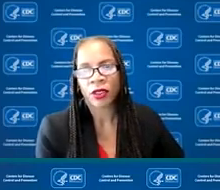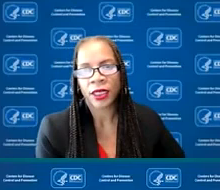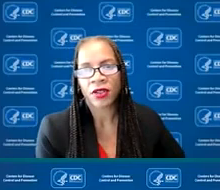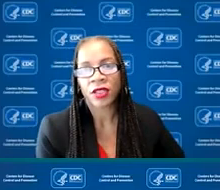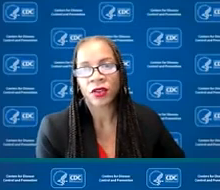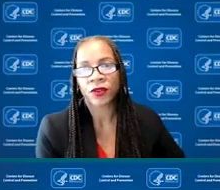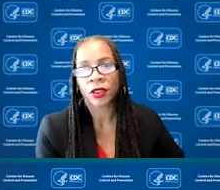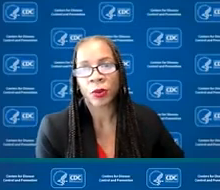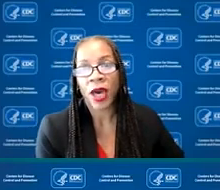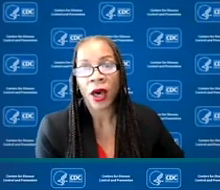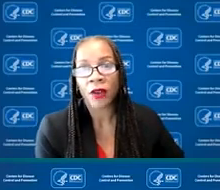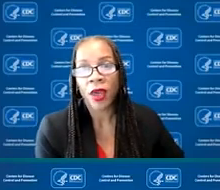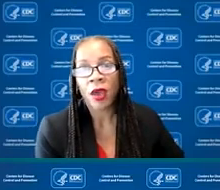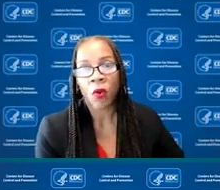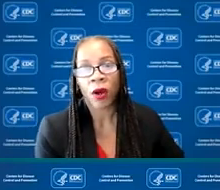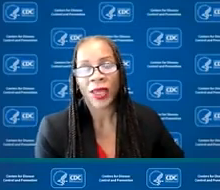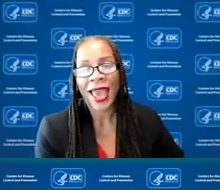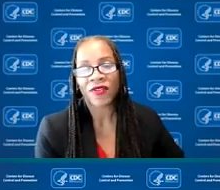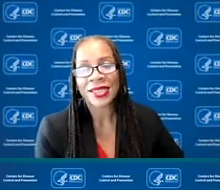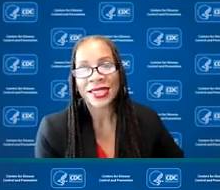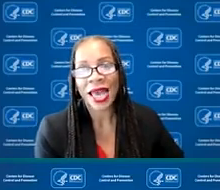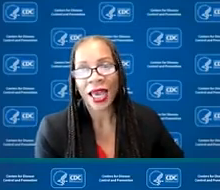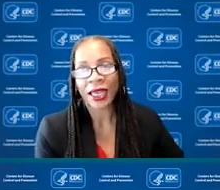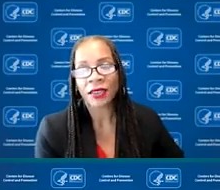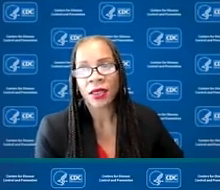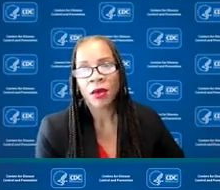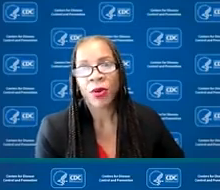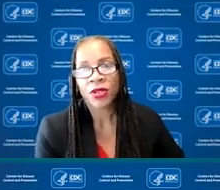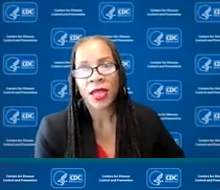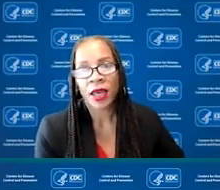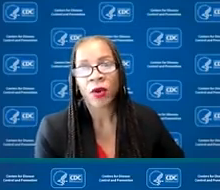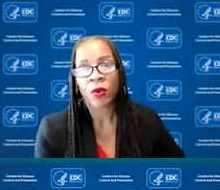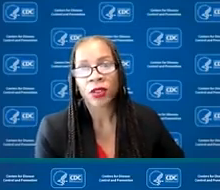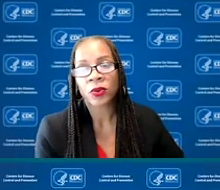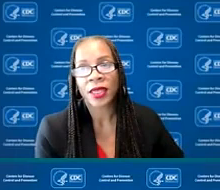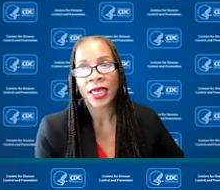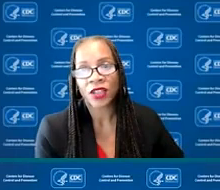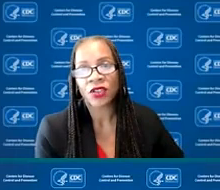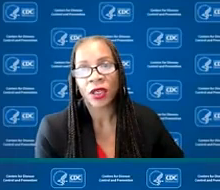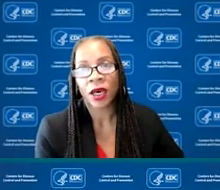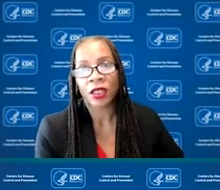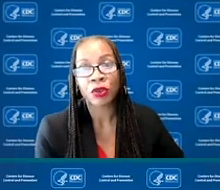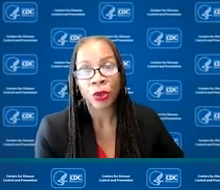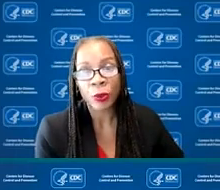in our Center for Global Health where we have assigned personnel that works with each group.